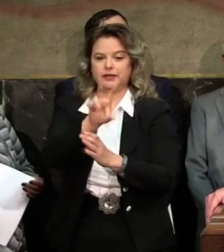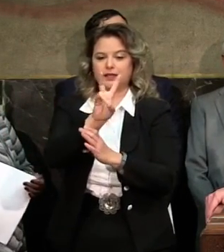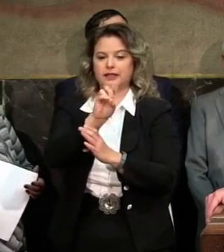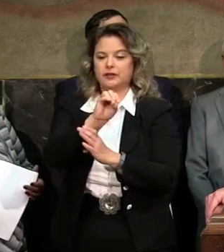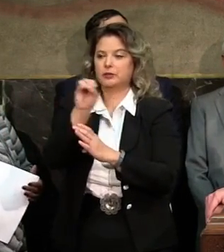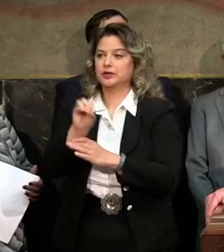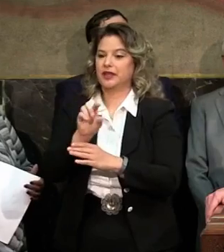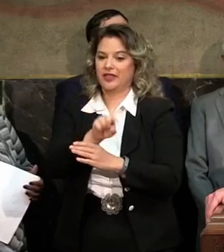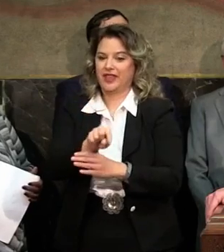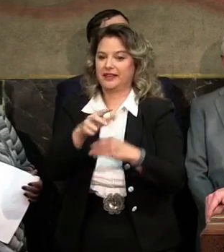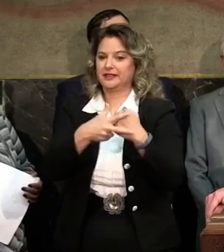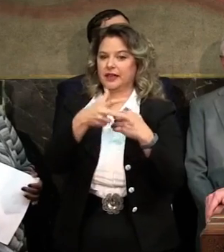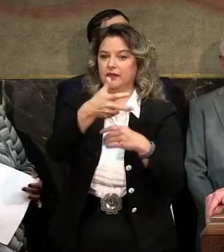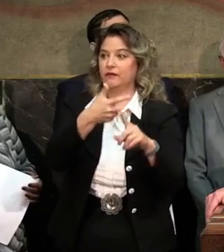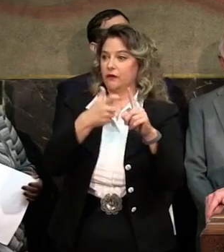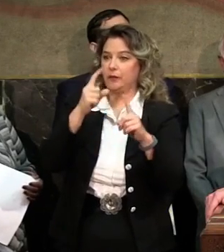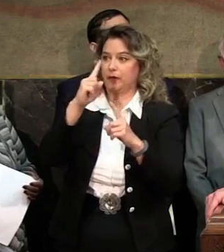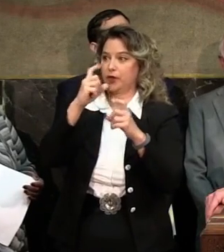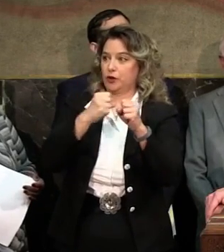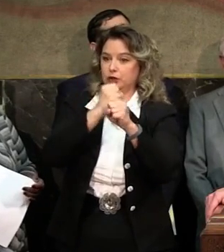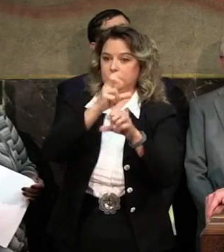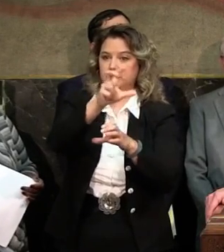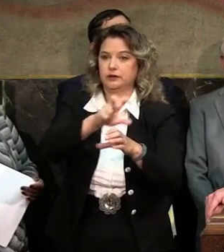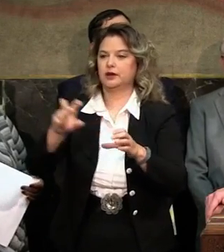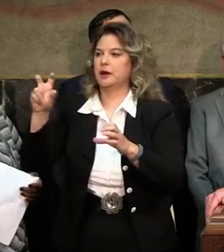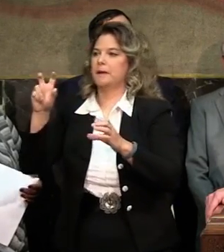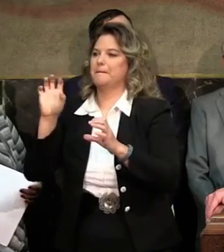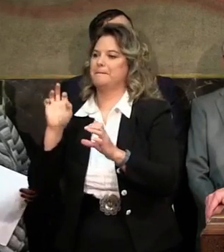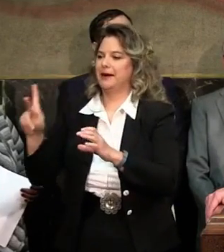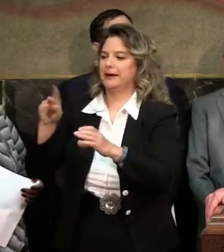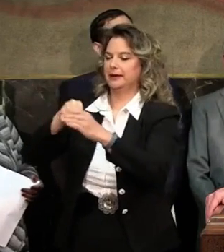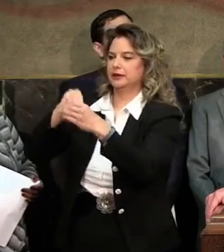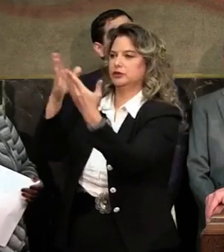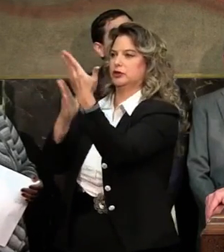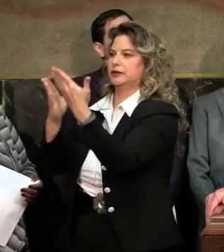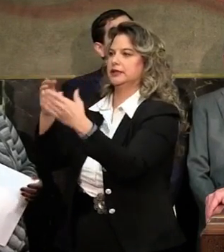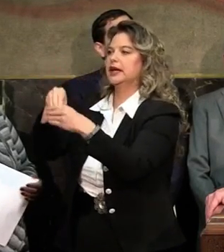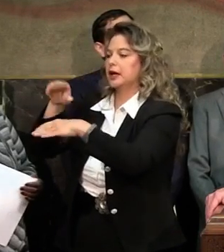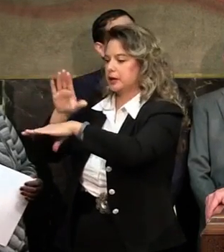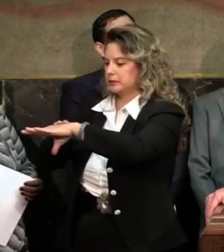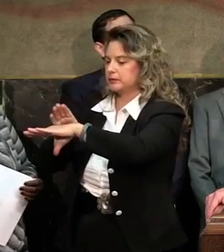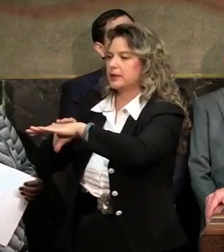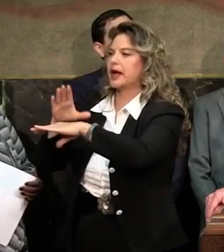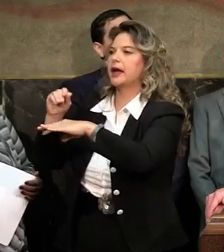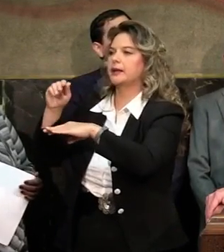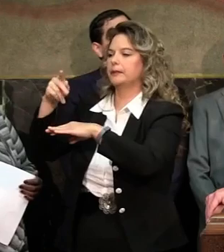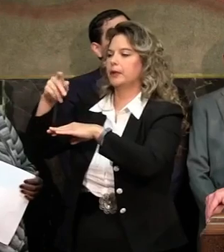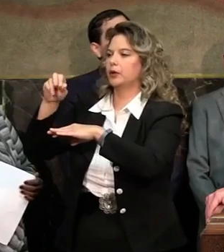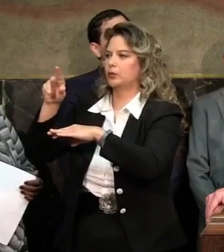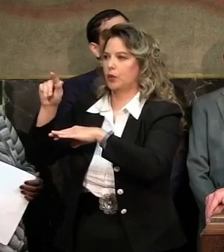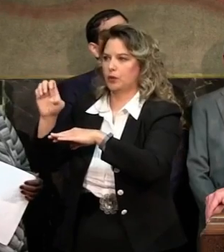from year one back into these services particularly into probation and parole so that we may have enough officers to